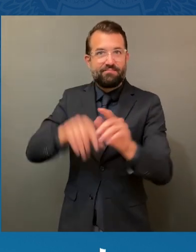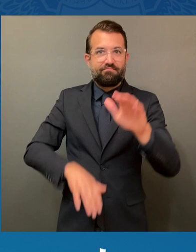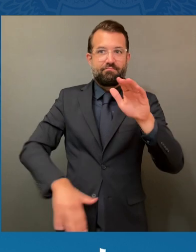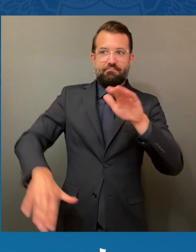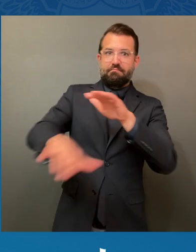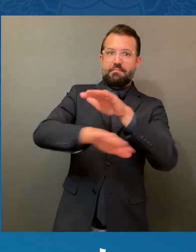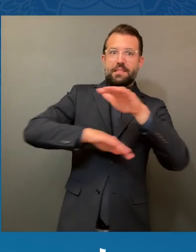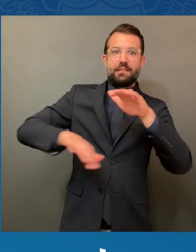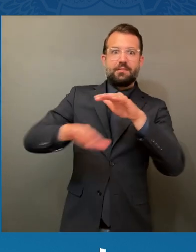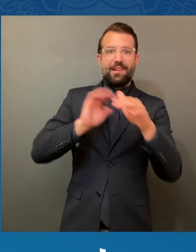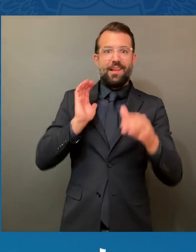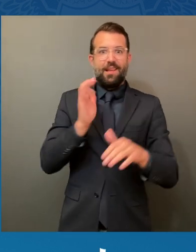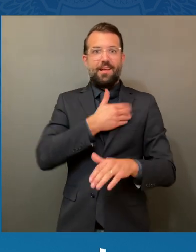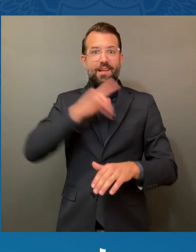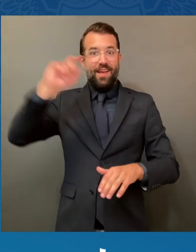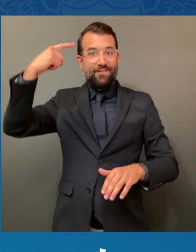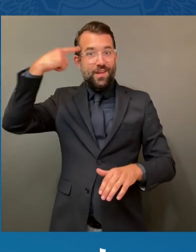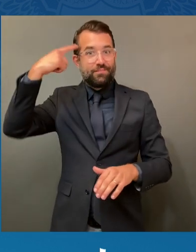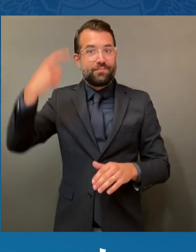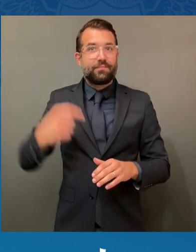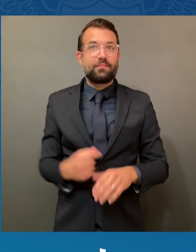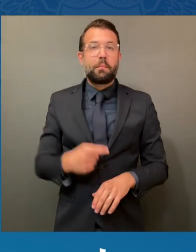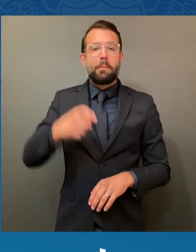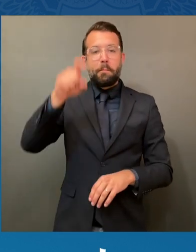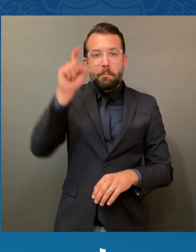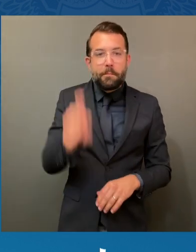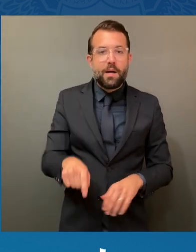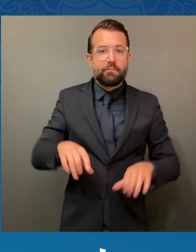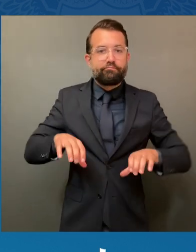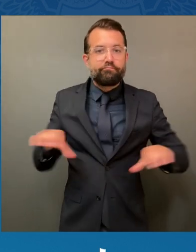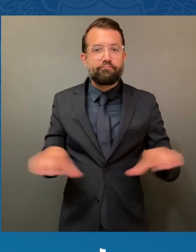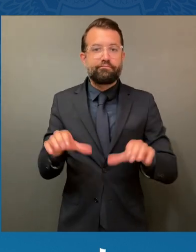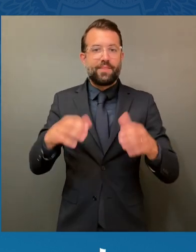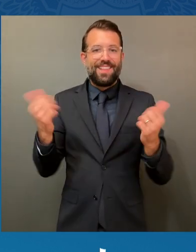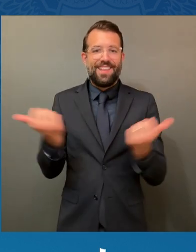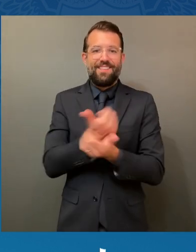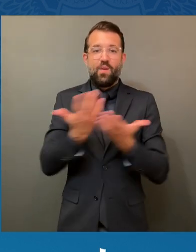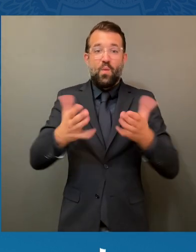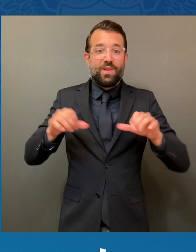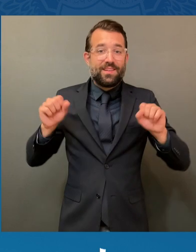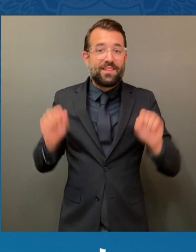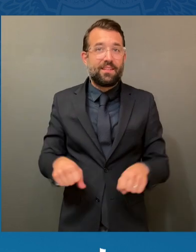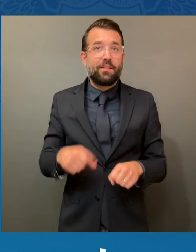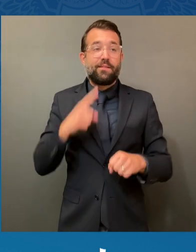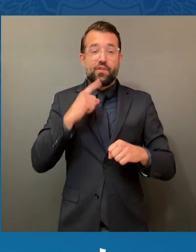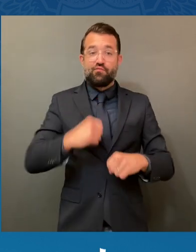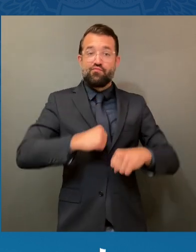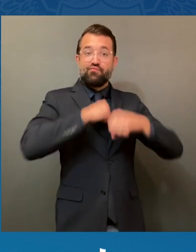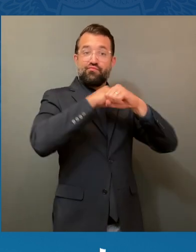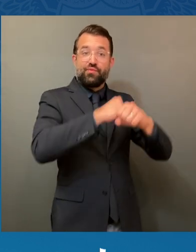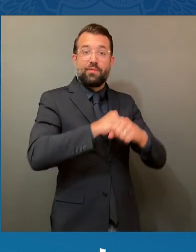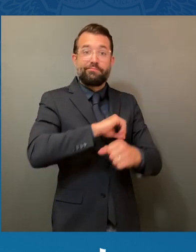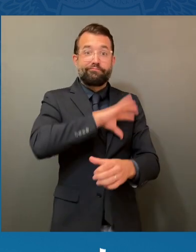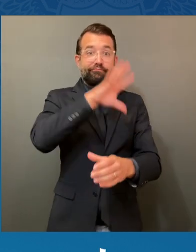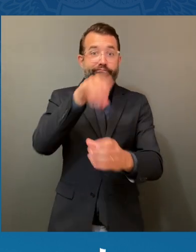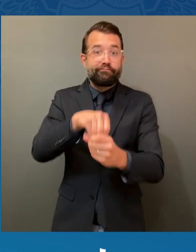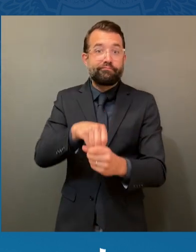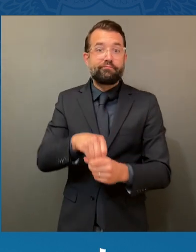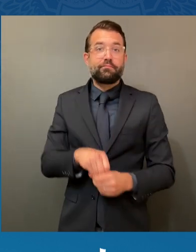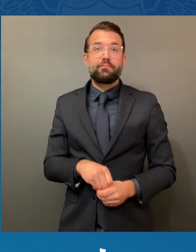and we must do everything we can to protect it -- including, by the way, demanding that Congress pass